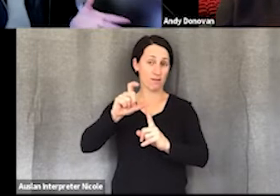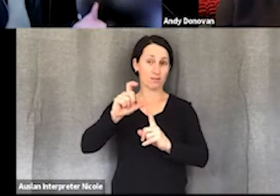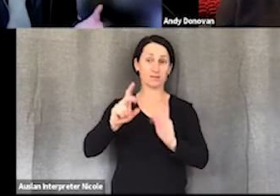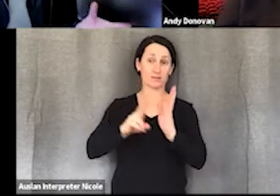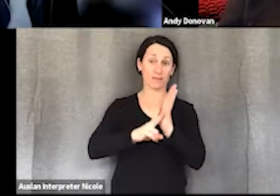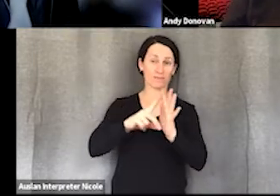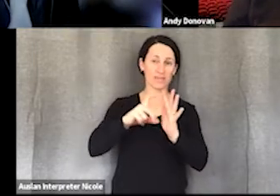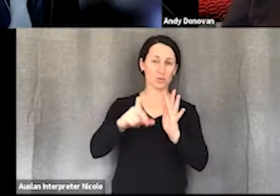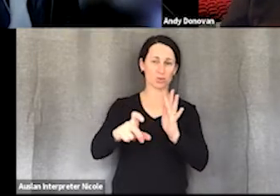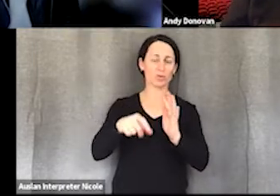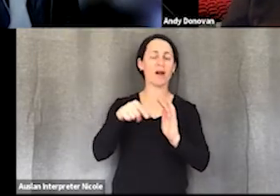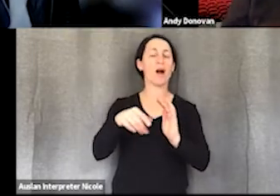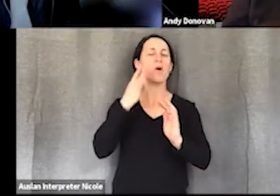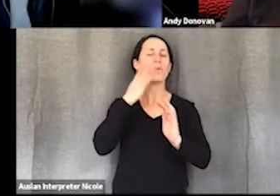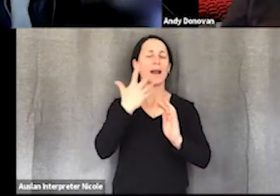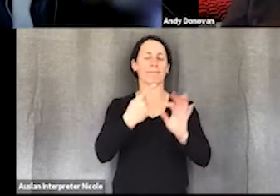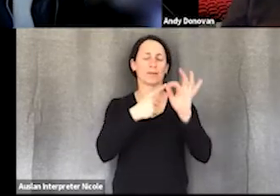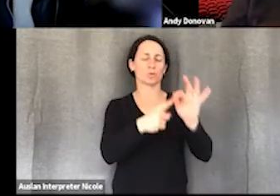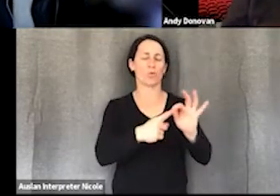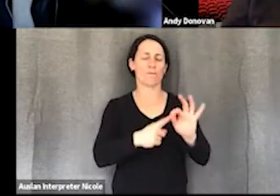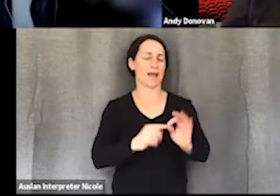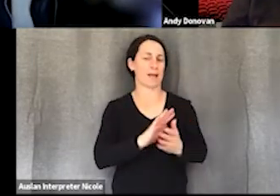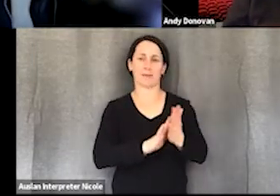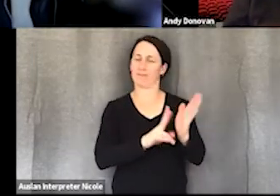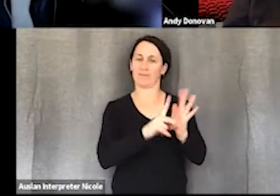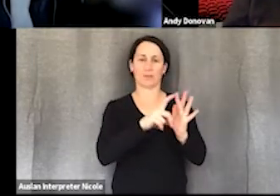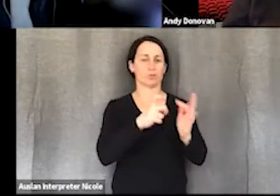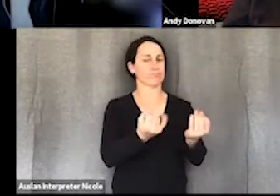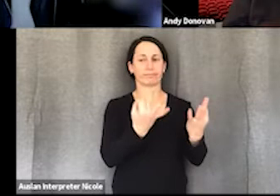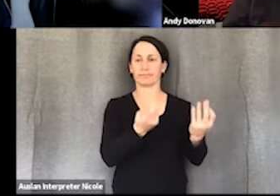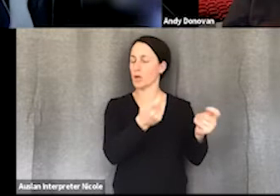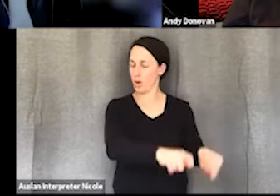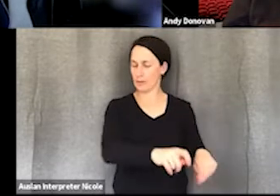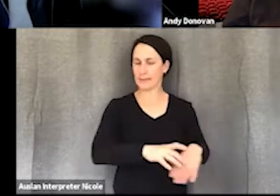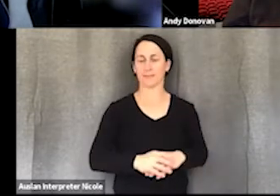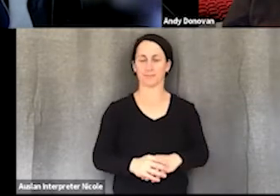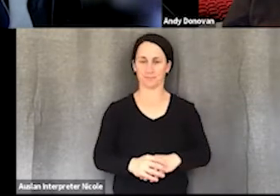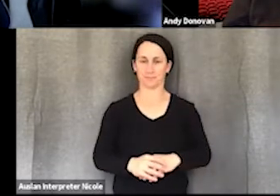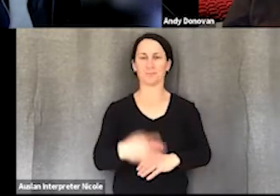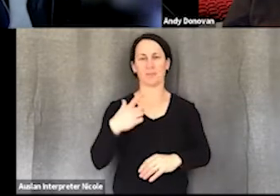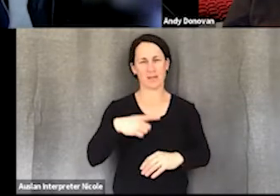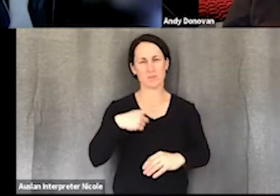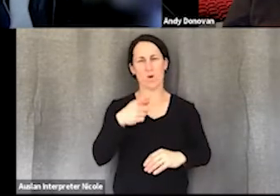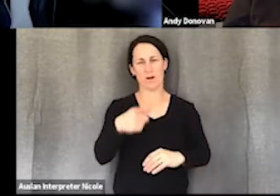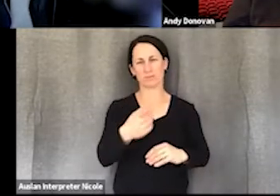the time of data collection was not in lockdown, so that is where you will see that trend. So we are seeing